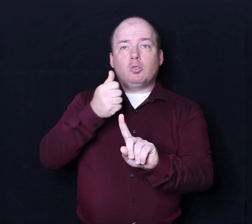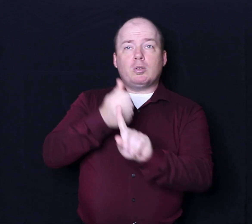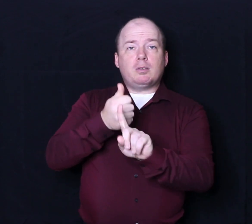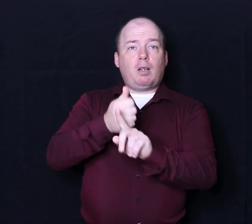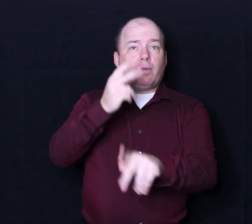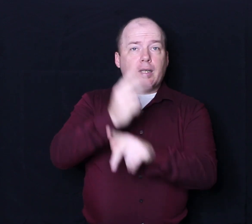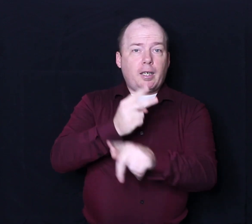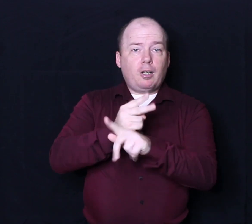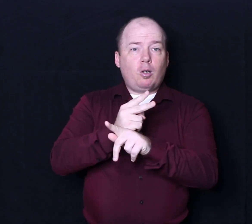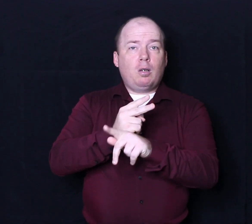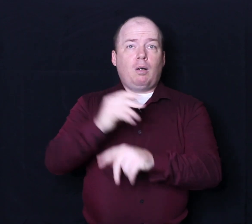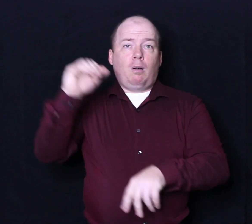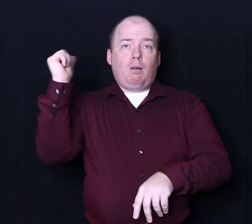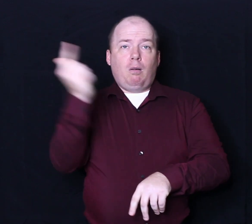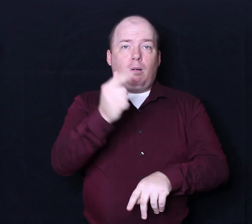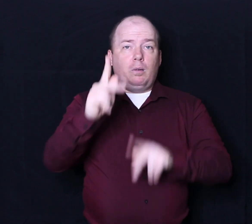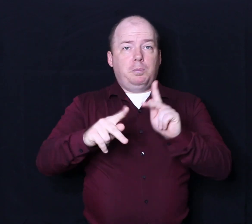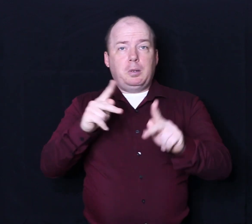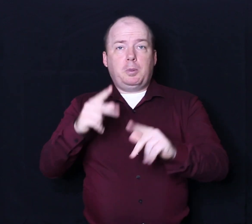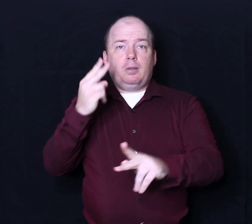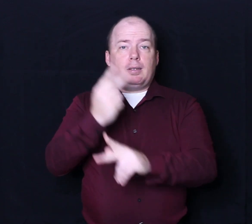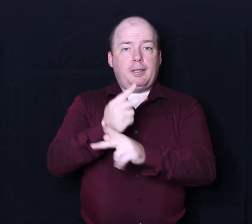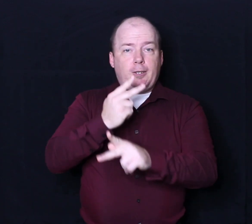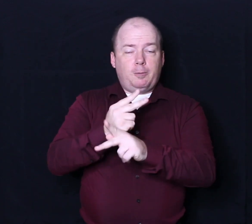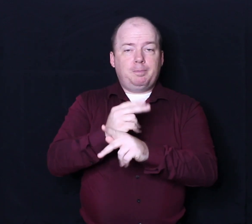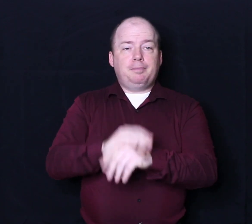Take care of yourself so you can take care of other people.